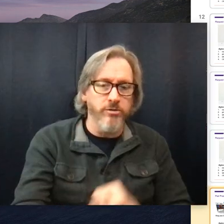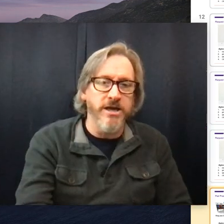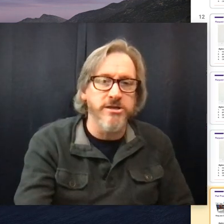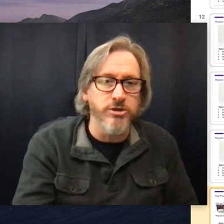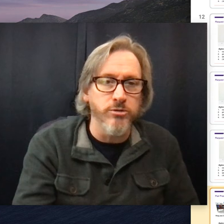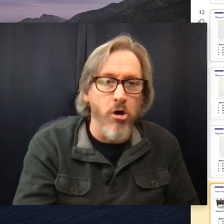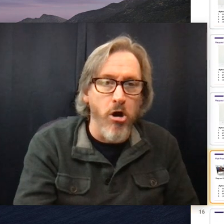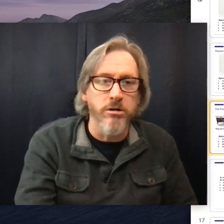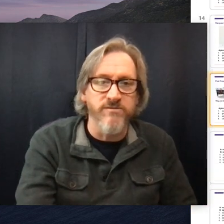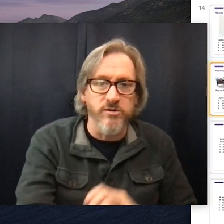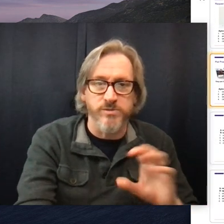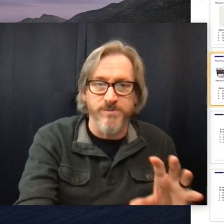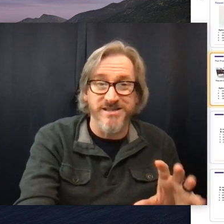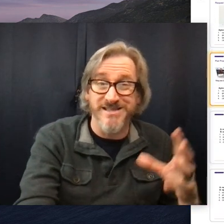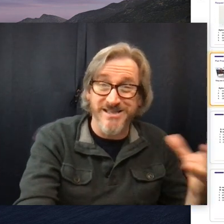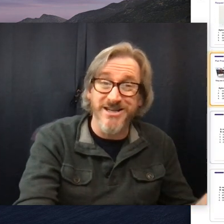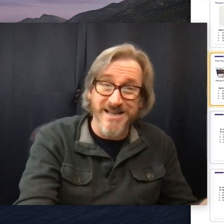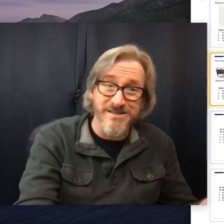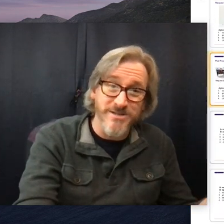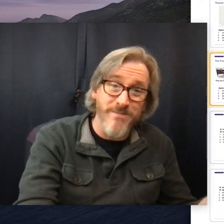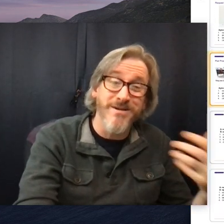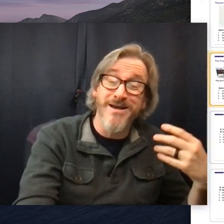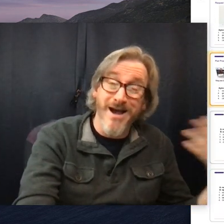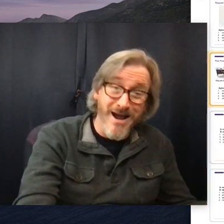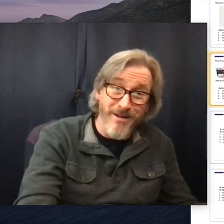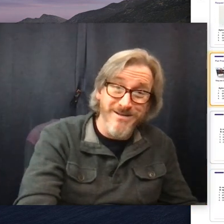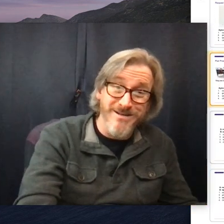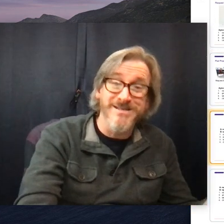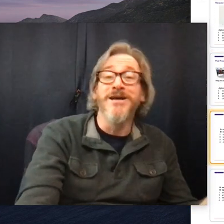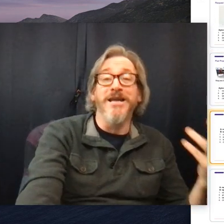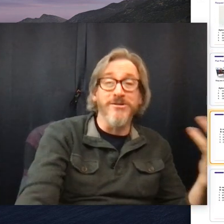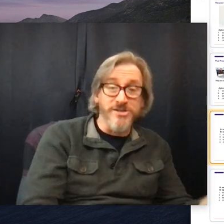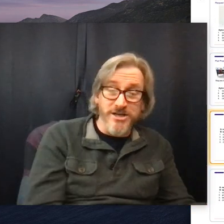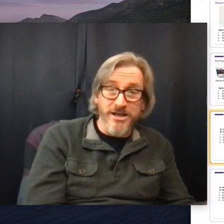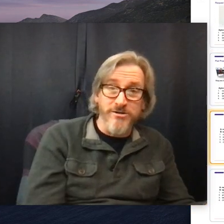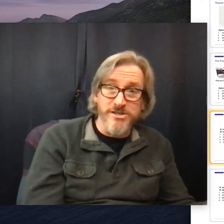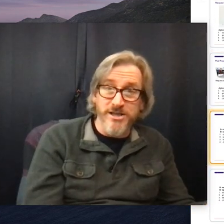you get to do all of those responses it's going to take some time I apologize here's the here's